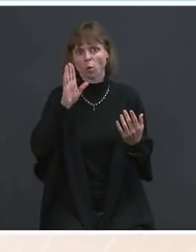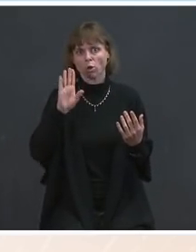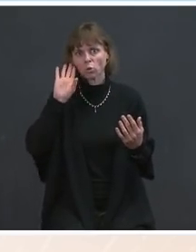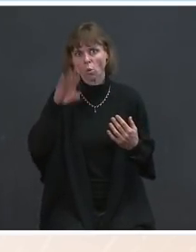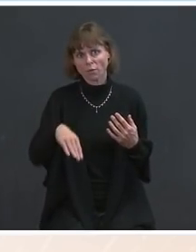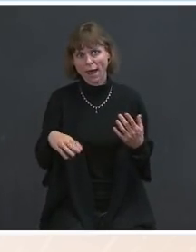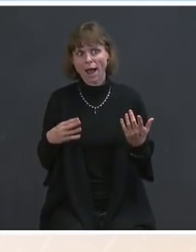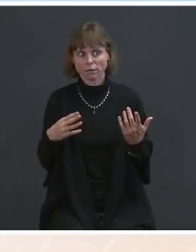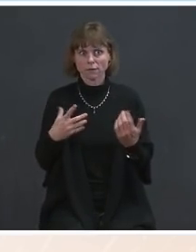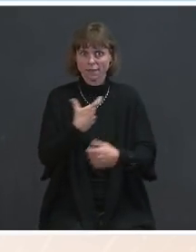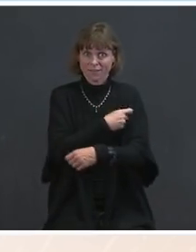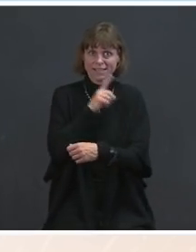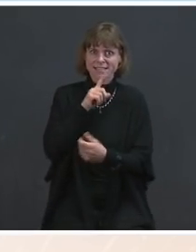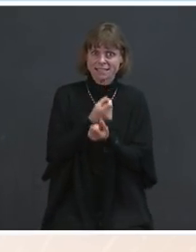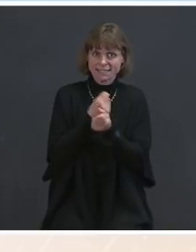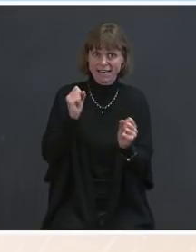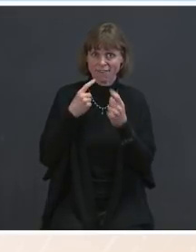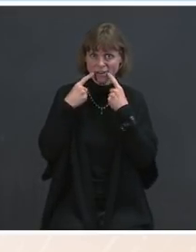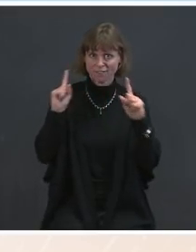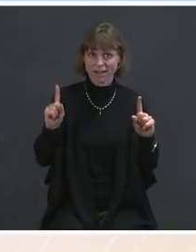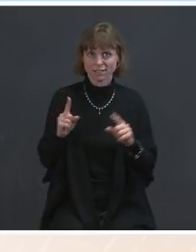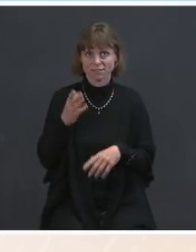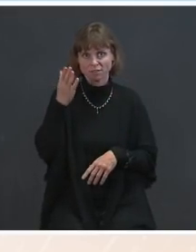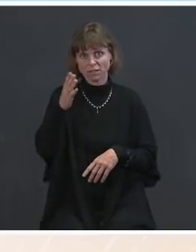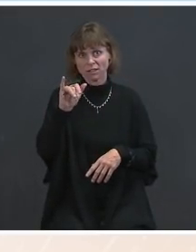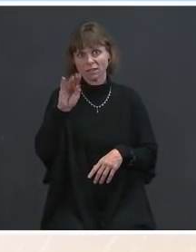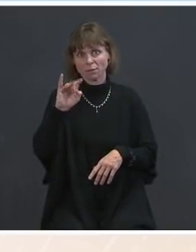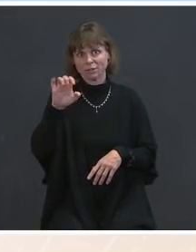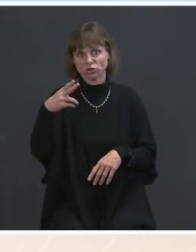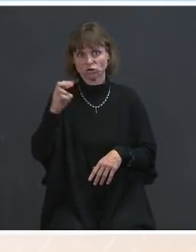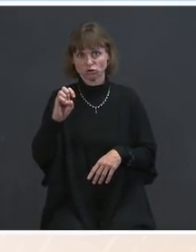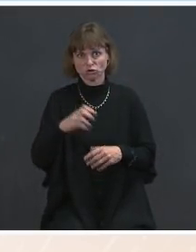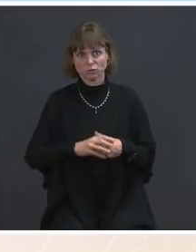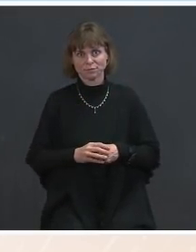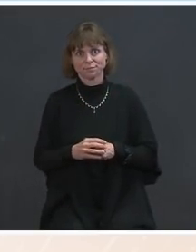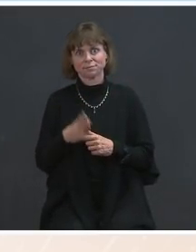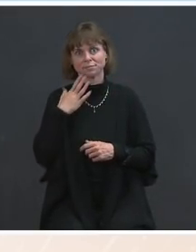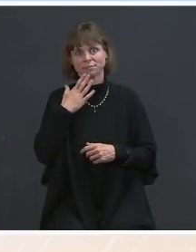safe and effective. Go ahead, Yamiche. The Press: Thanks so much. First question is back on the border.